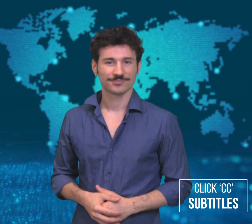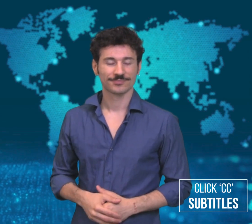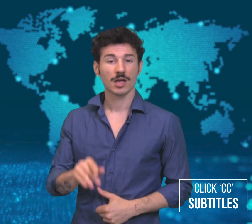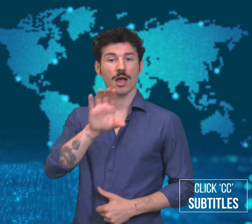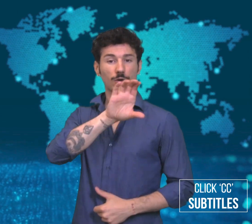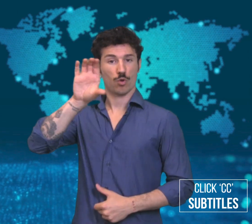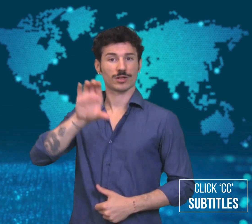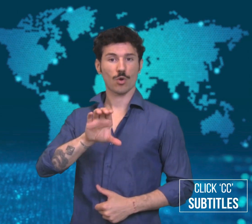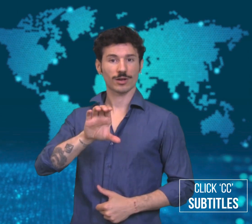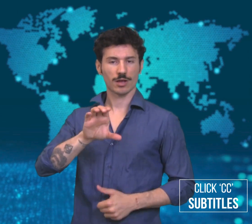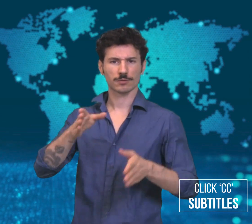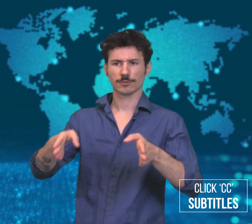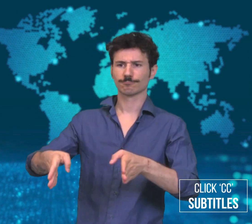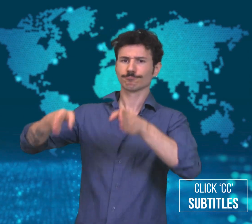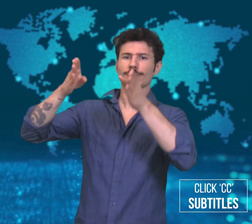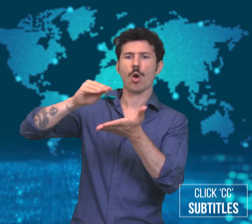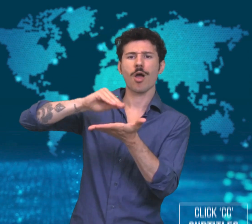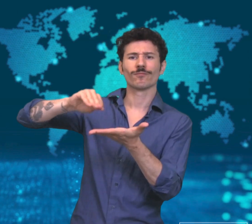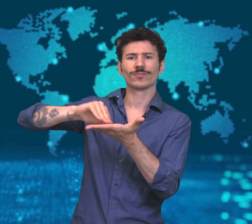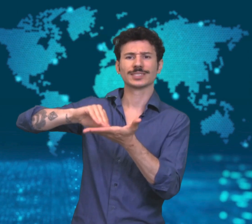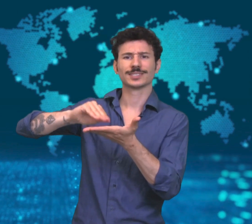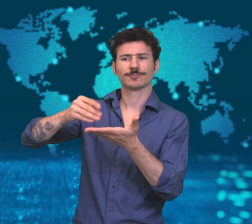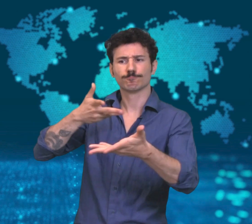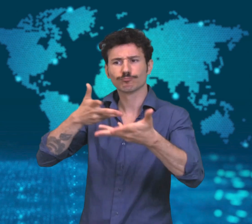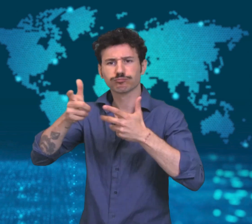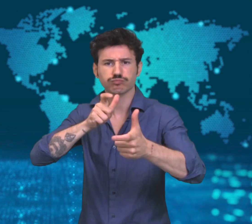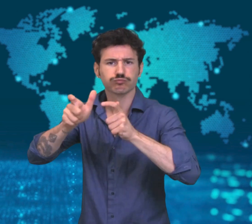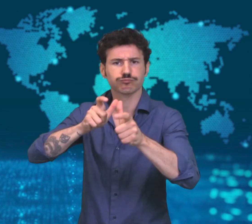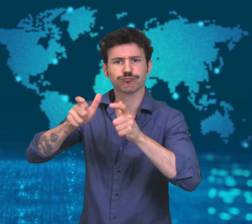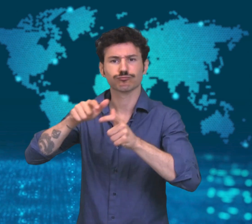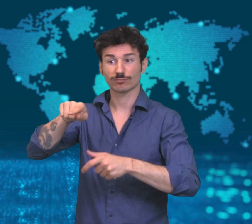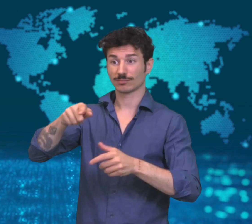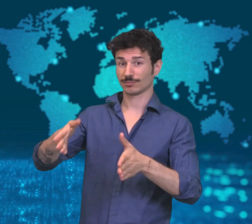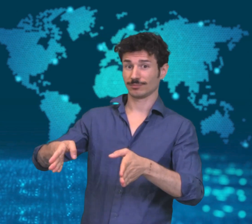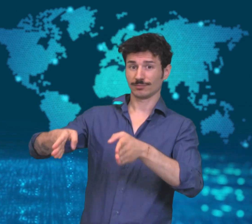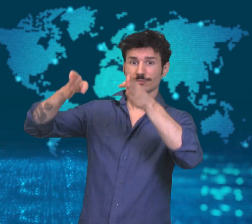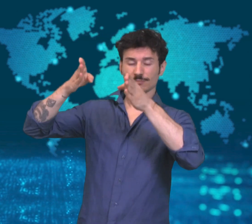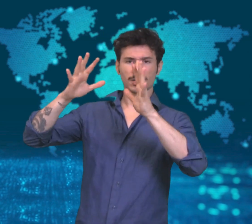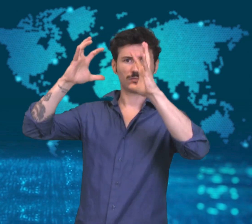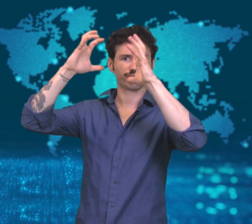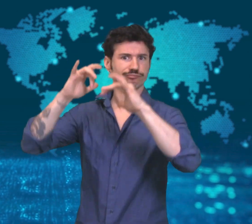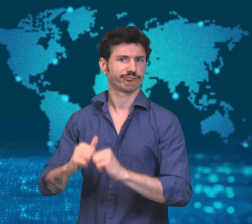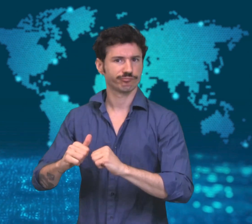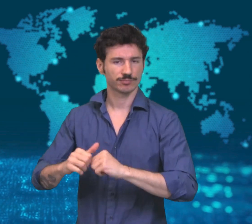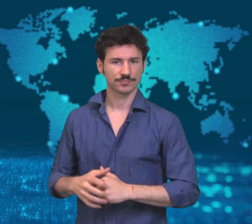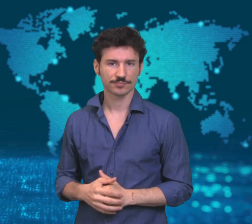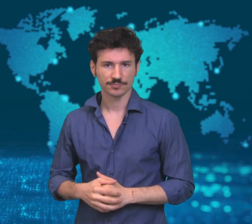Liaison office blown up.